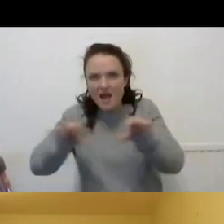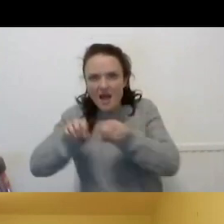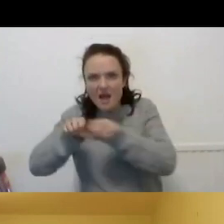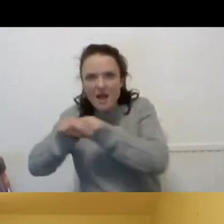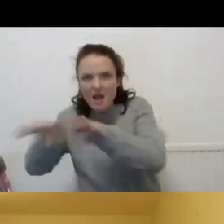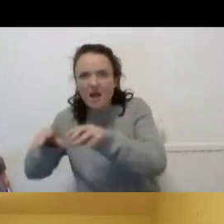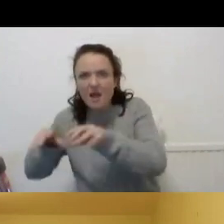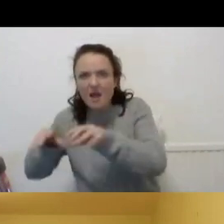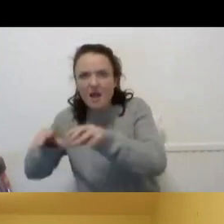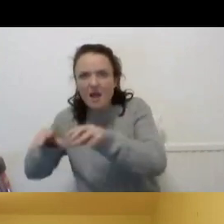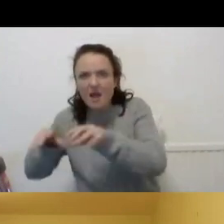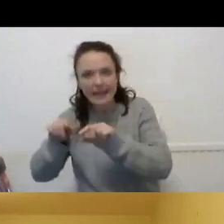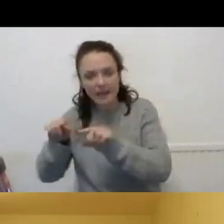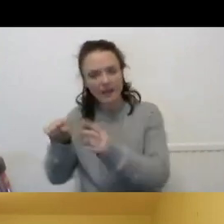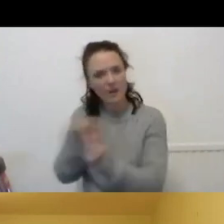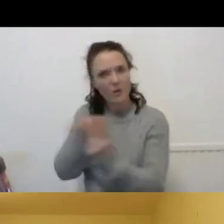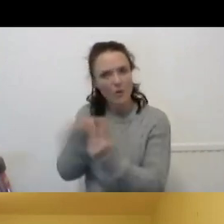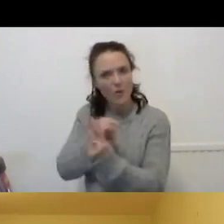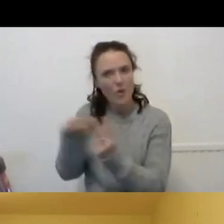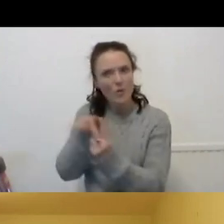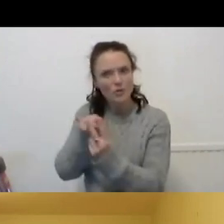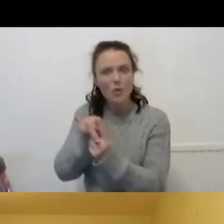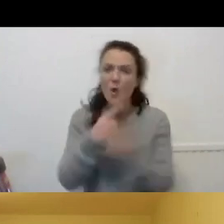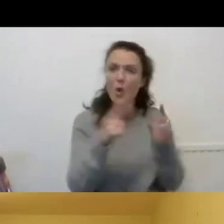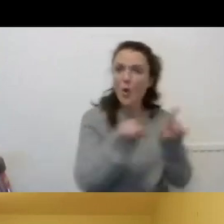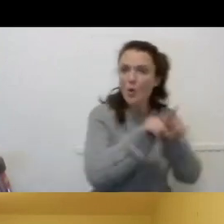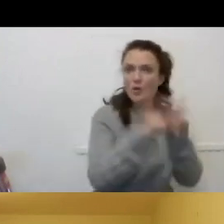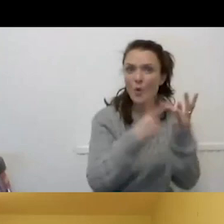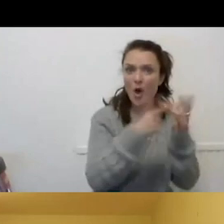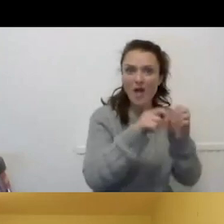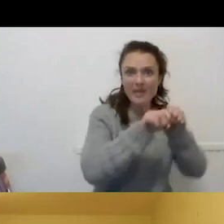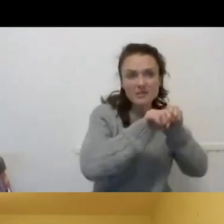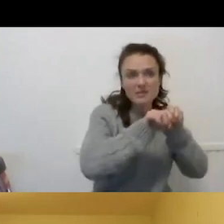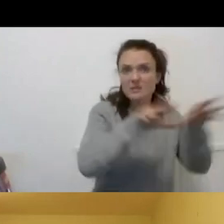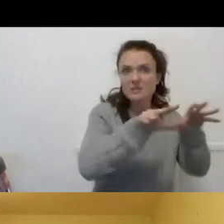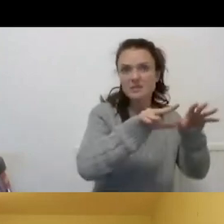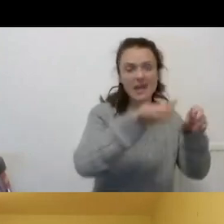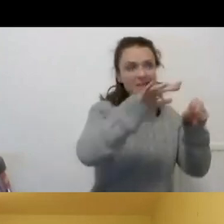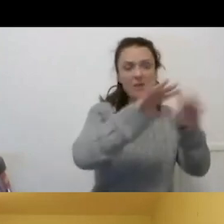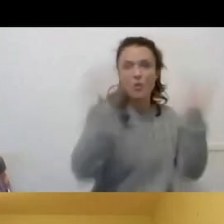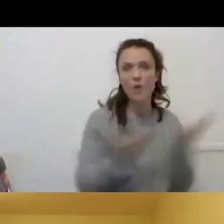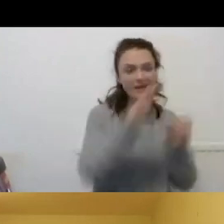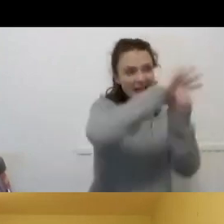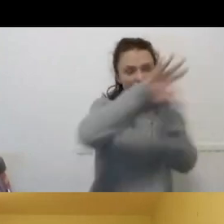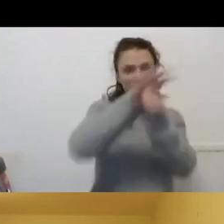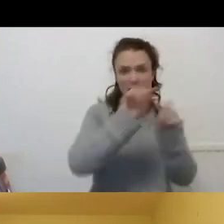around in different parts of the world. So people are already getting prepared to make bad scenes